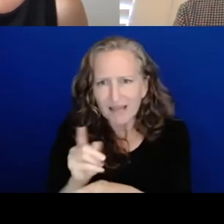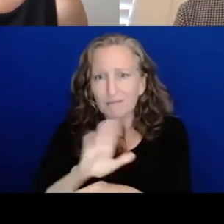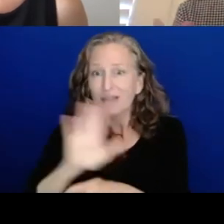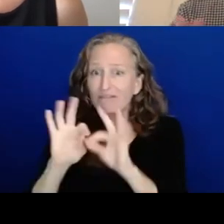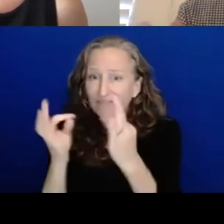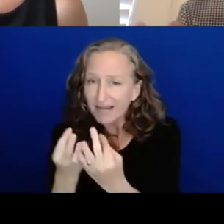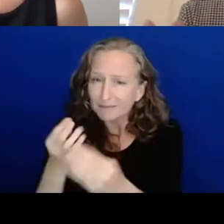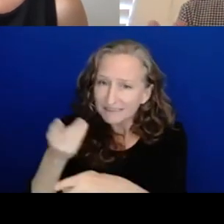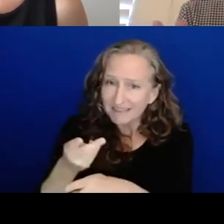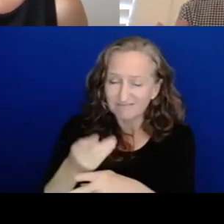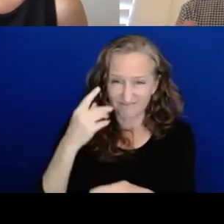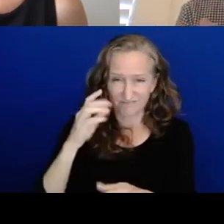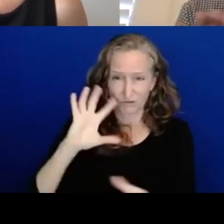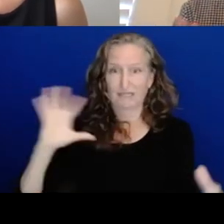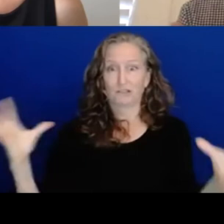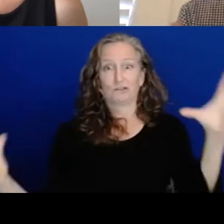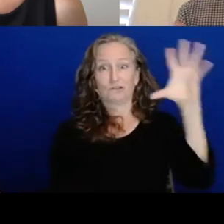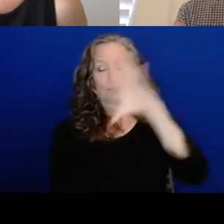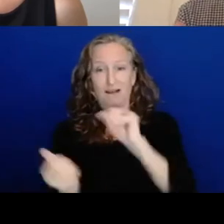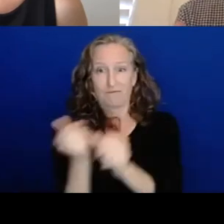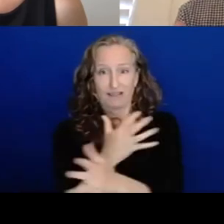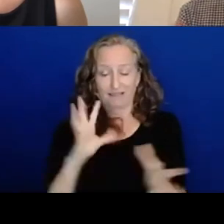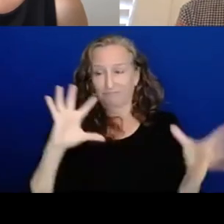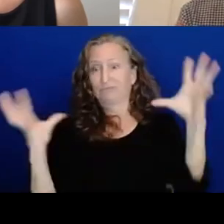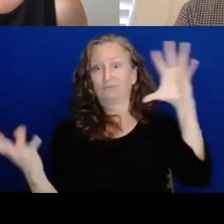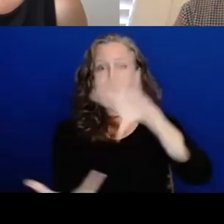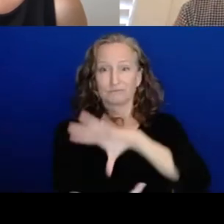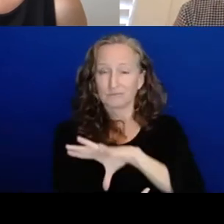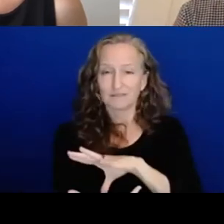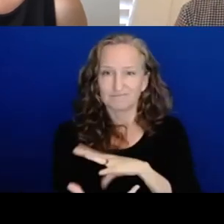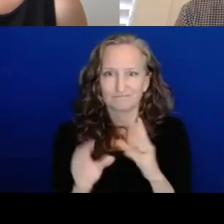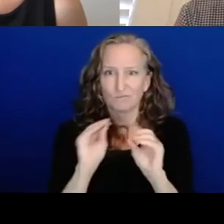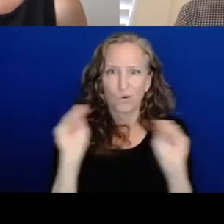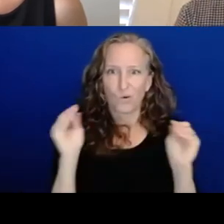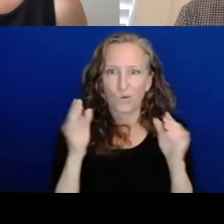everybody in ways that we could not foresee completely. And I think we've done really